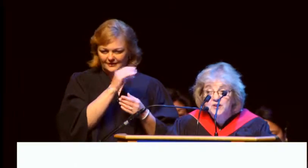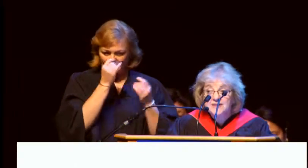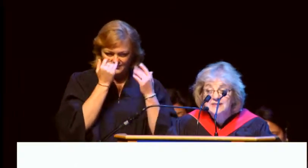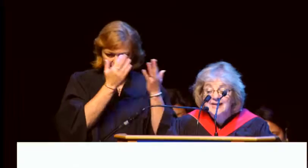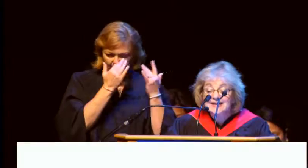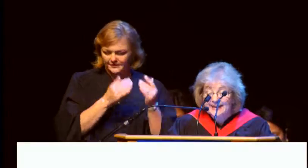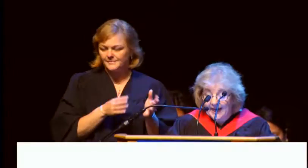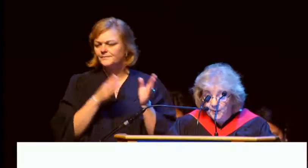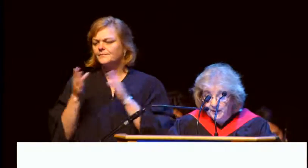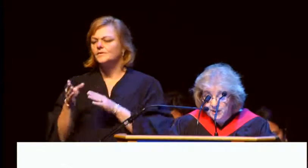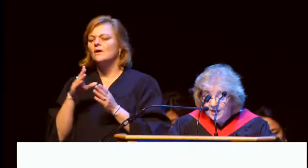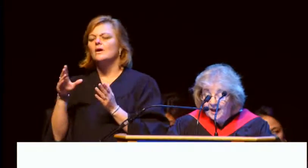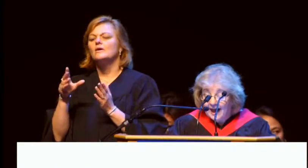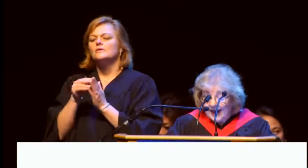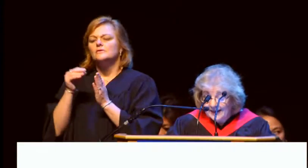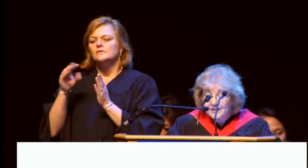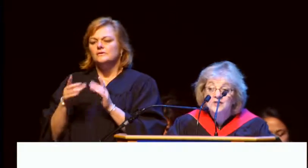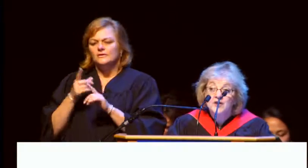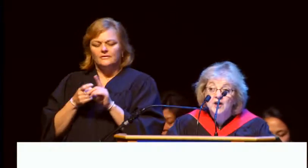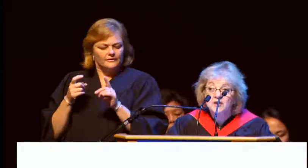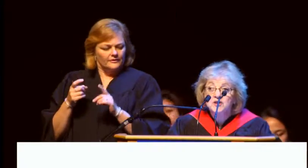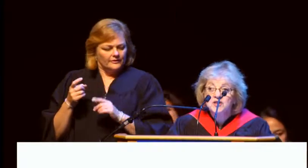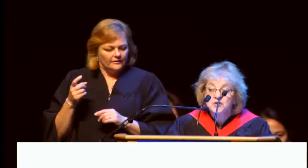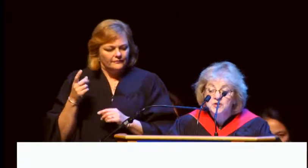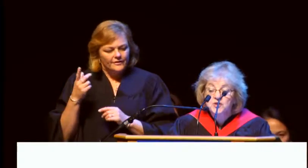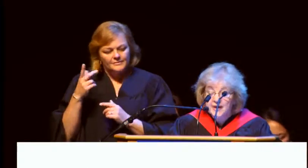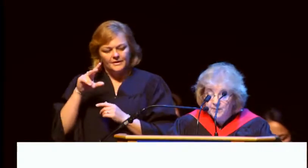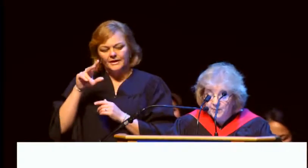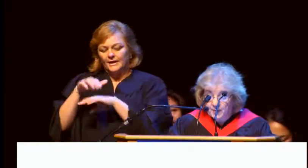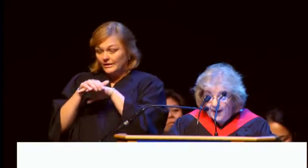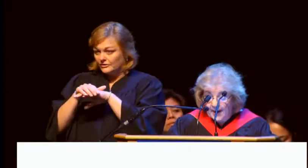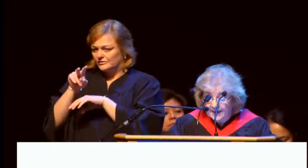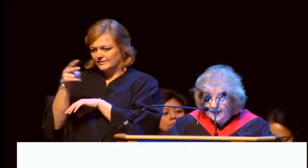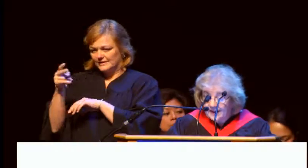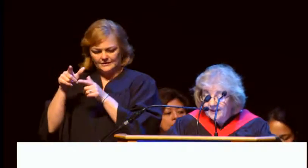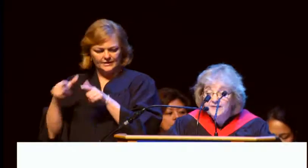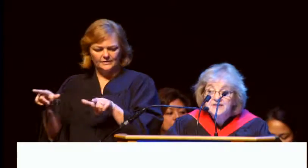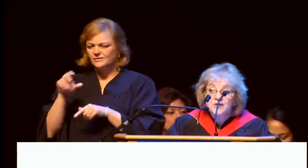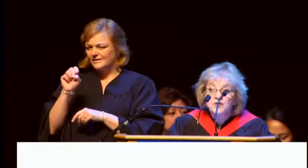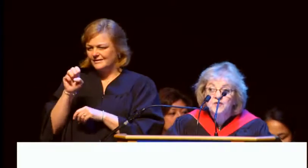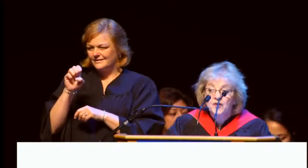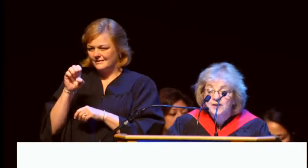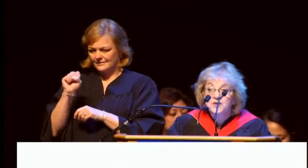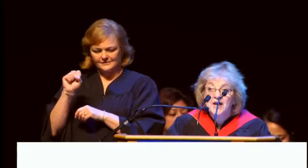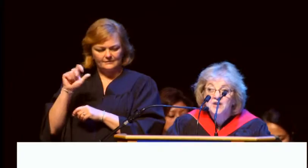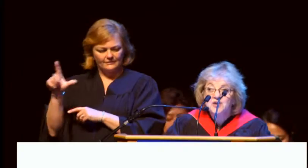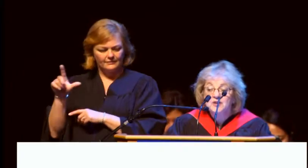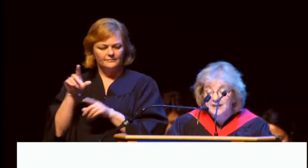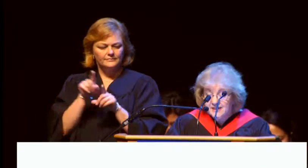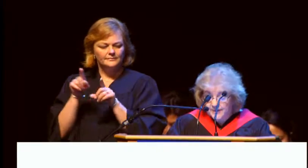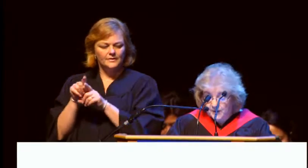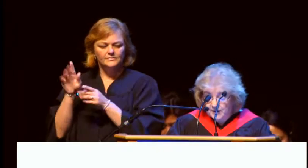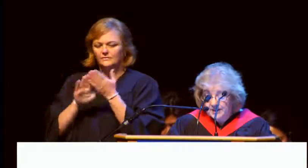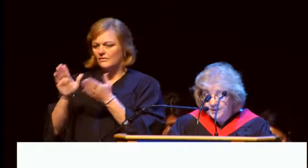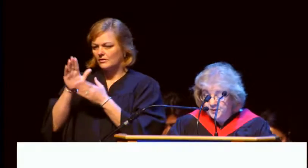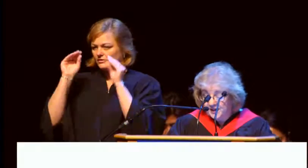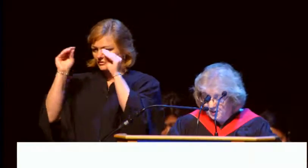AS A SECOND LANGUAGE AND THE COLLEGE TEACHER TRAINING PROGRAM IN THE CENTRE FOR INTERNATIONAL AND IMMIGRANT EDUCATION.